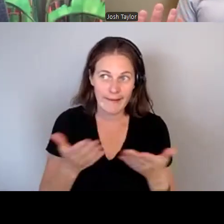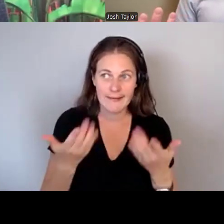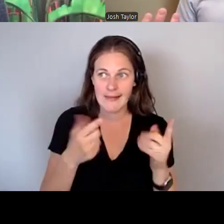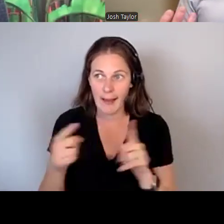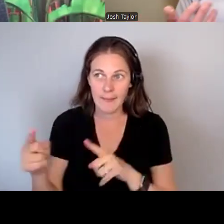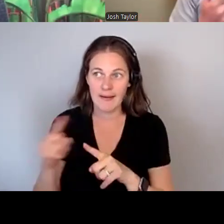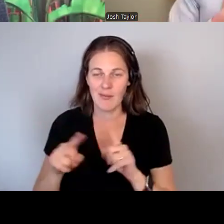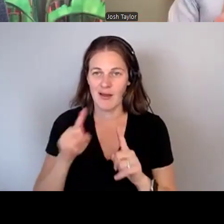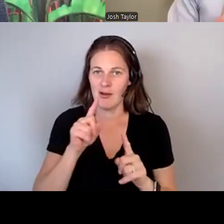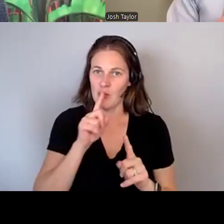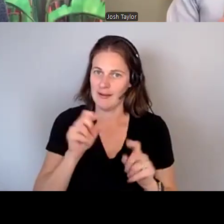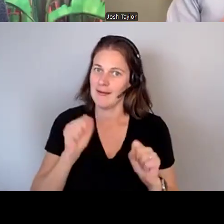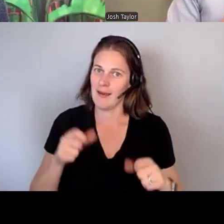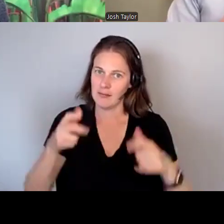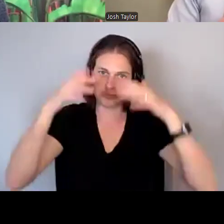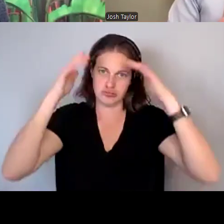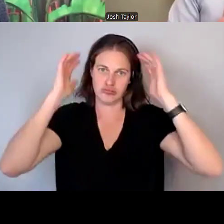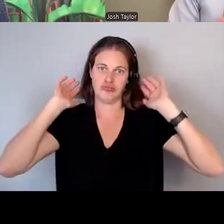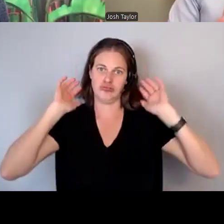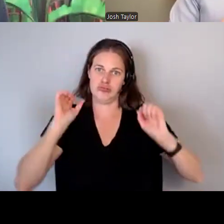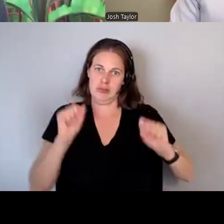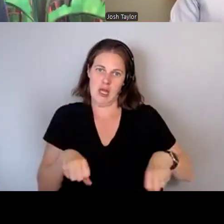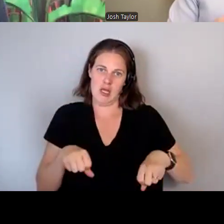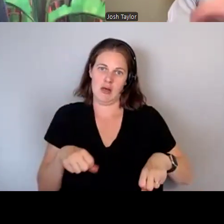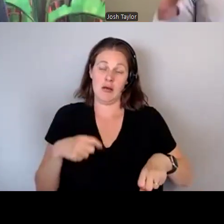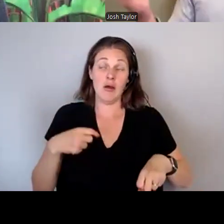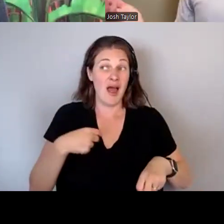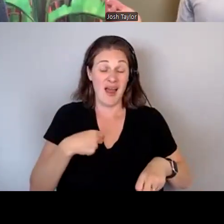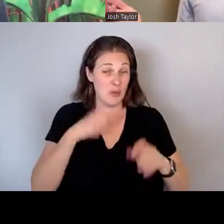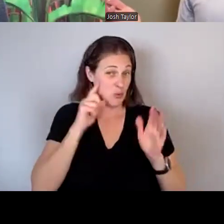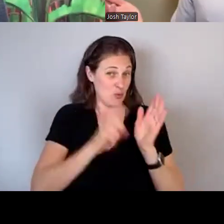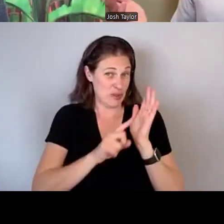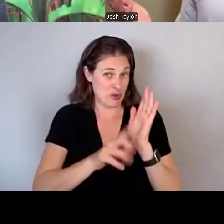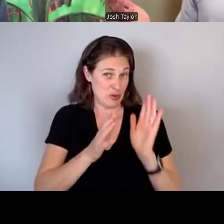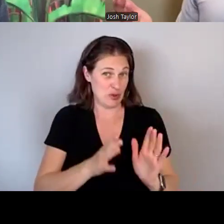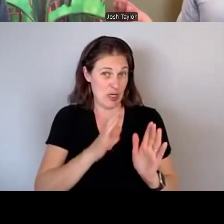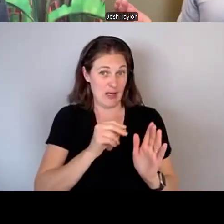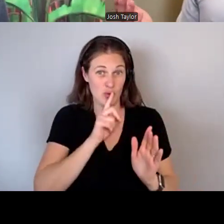especially, I mean, even for me as a researcher kind of going in and working in a different community, Washington,